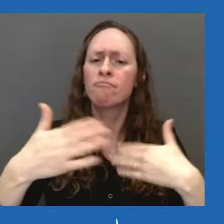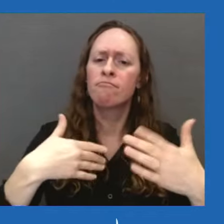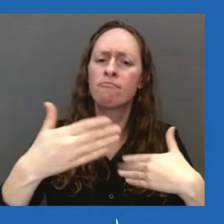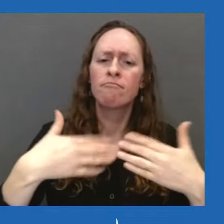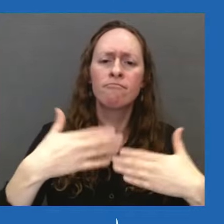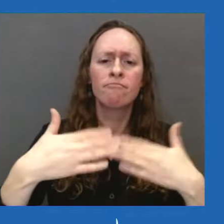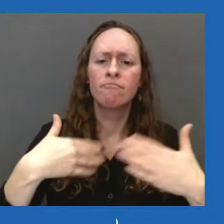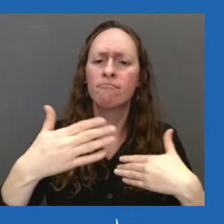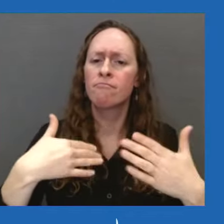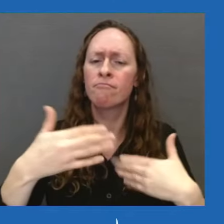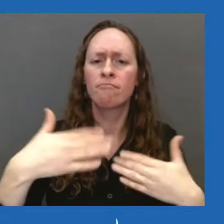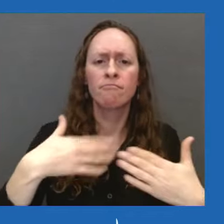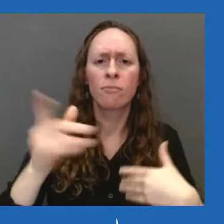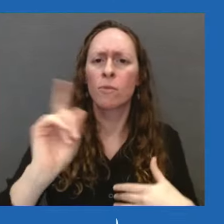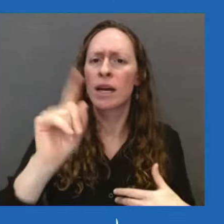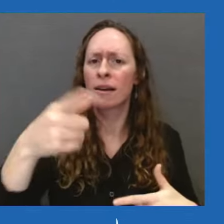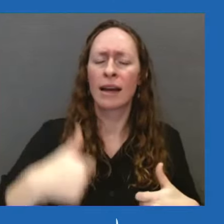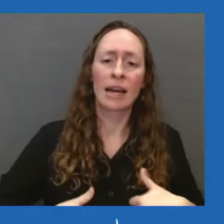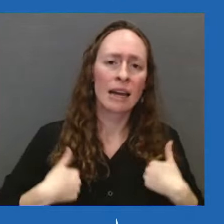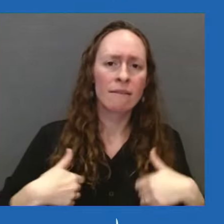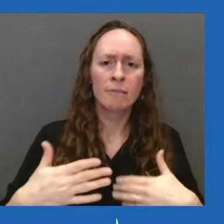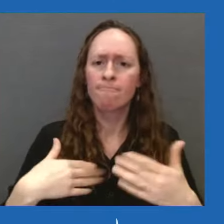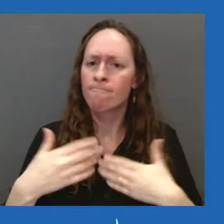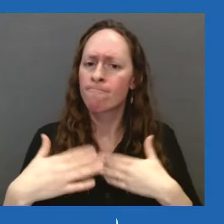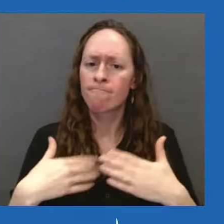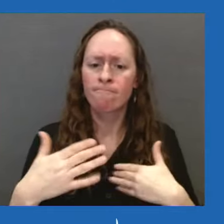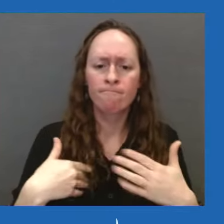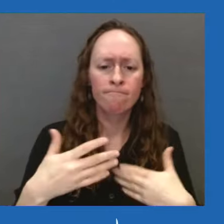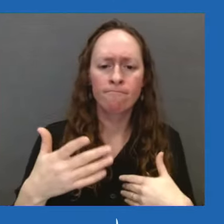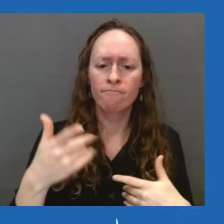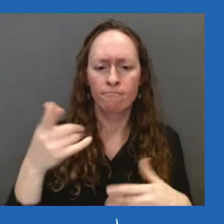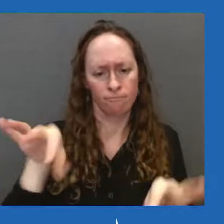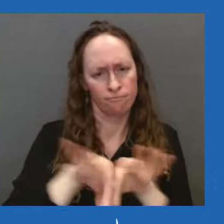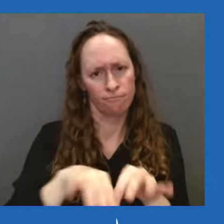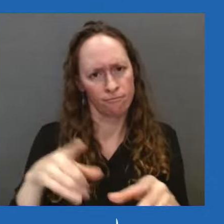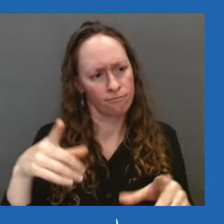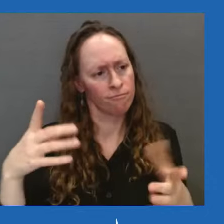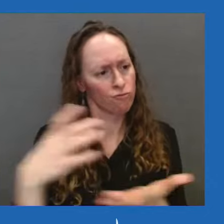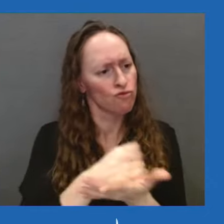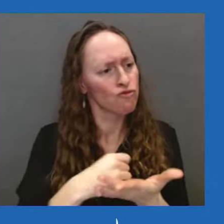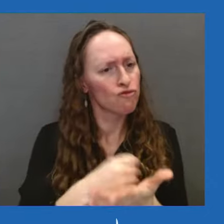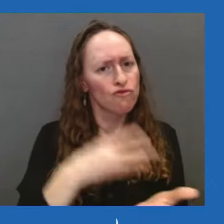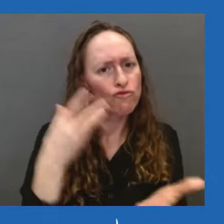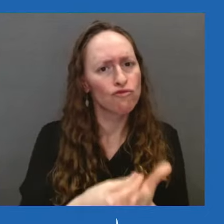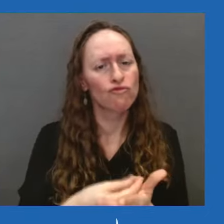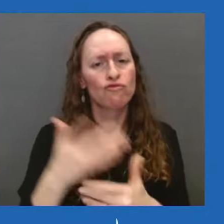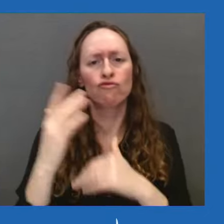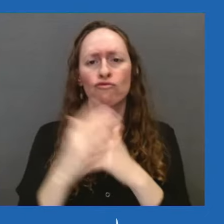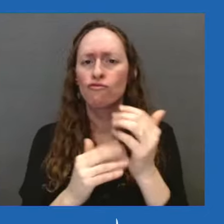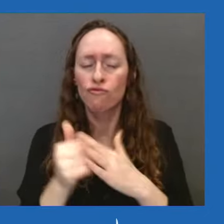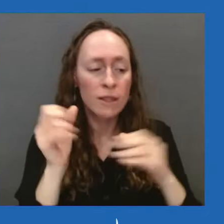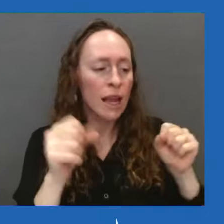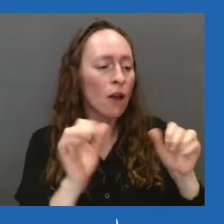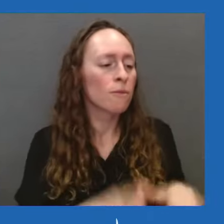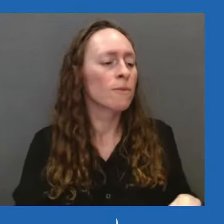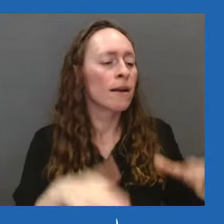My dad -- it's the God's truth -- my -- I know -- I apologize to Hickenlooper and others who've heard me say it a thousand times.